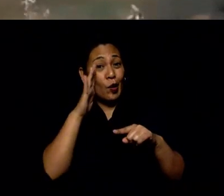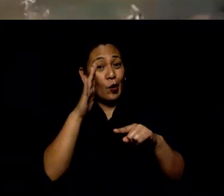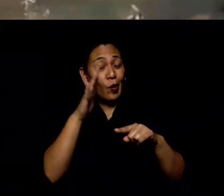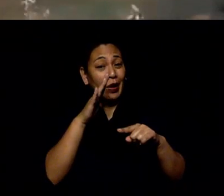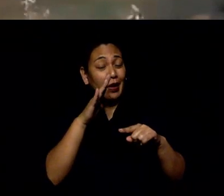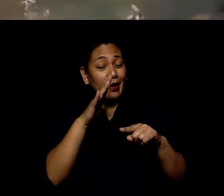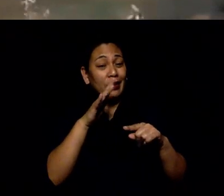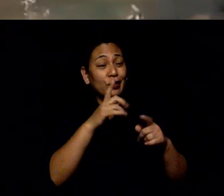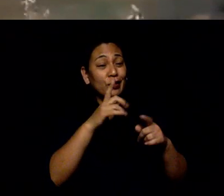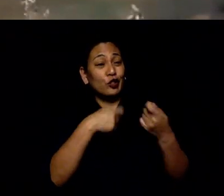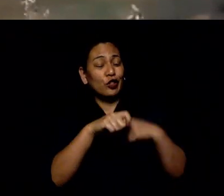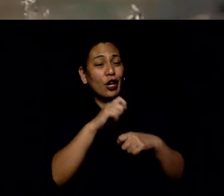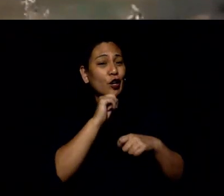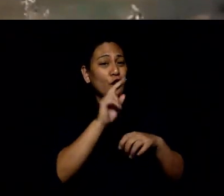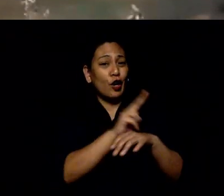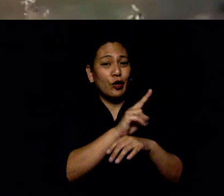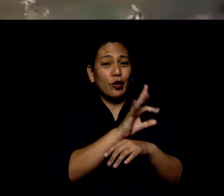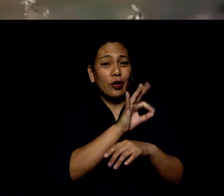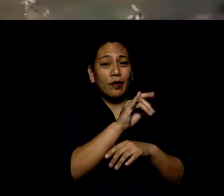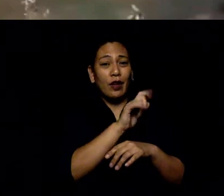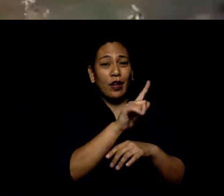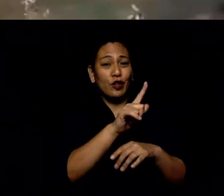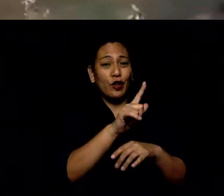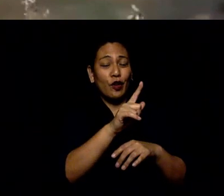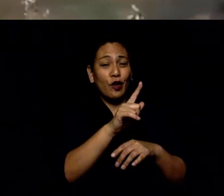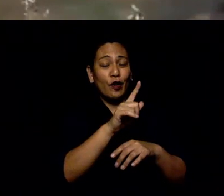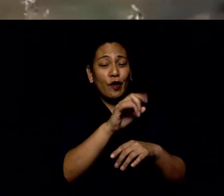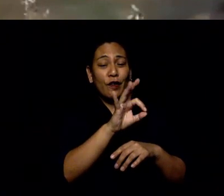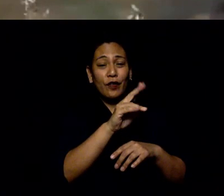are going to have to, as a society, make big investments, we are going